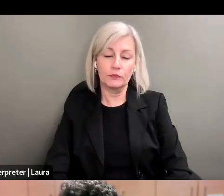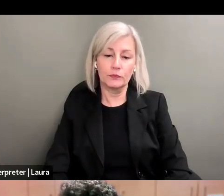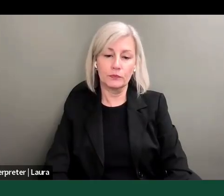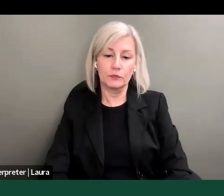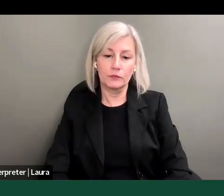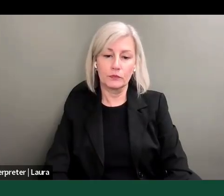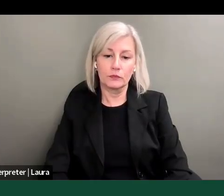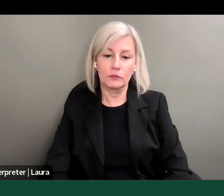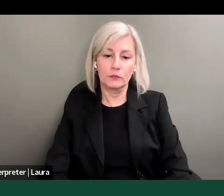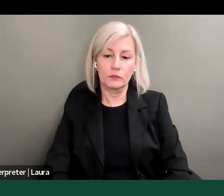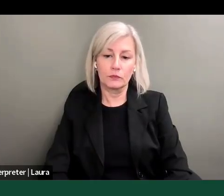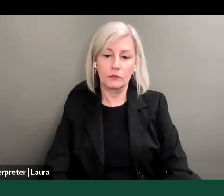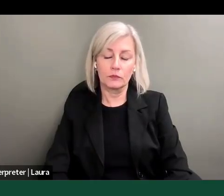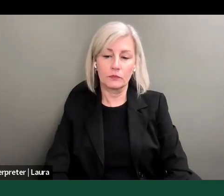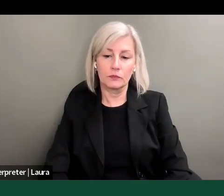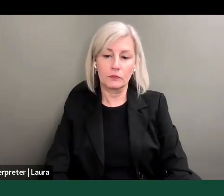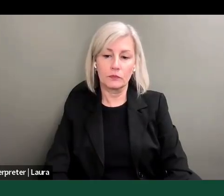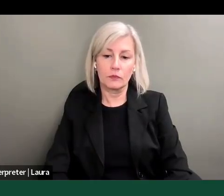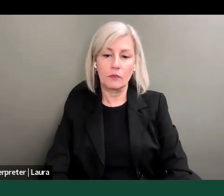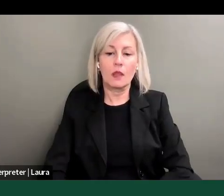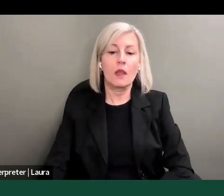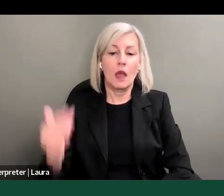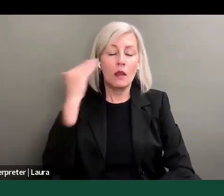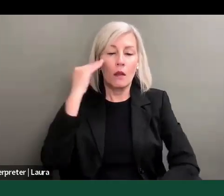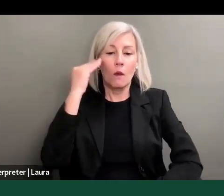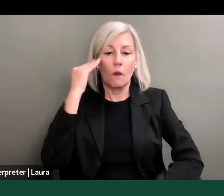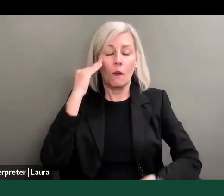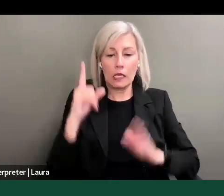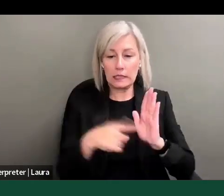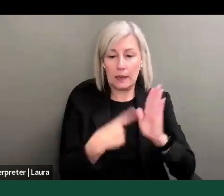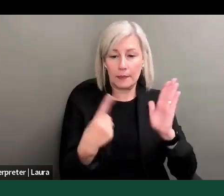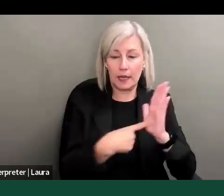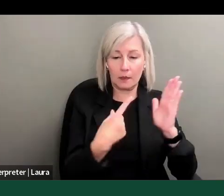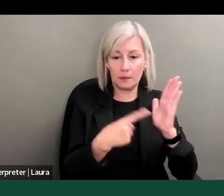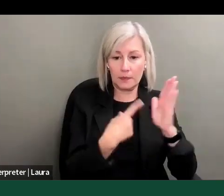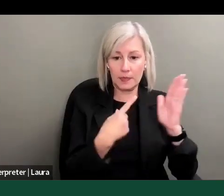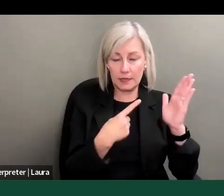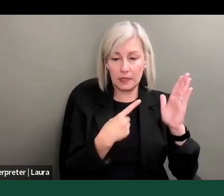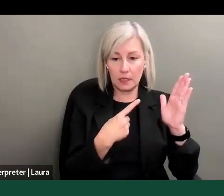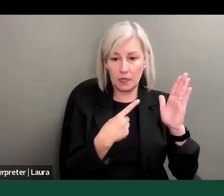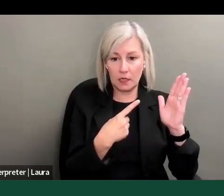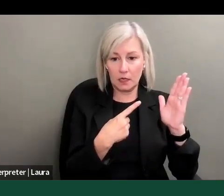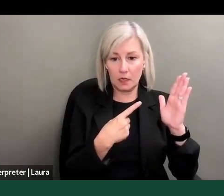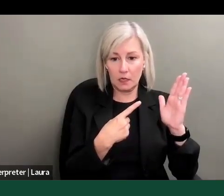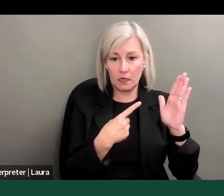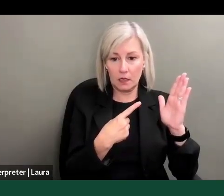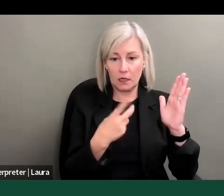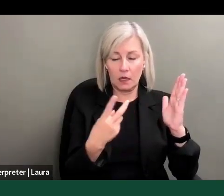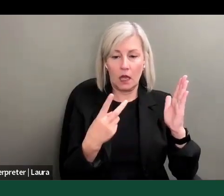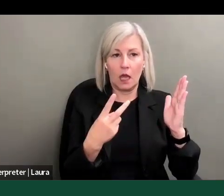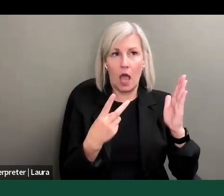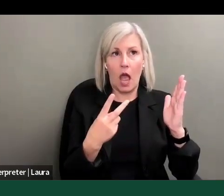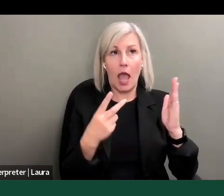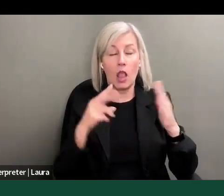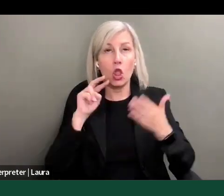I know sometimes I go to what is the question that we're answering with the tool.